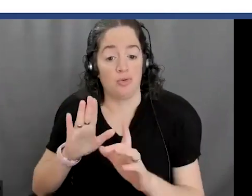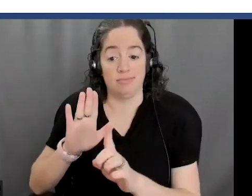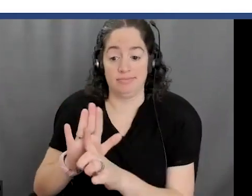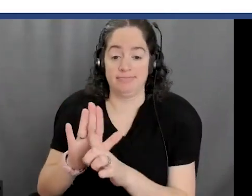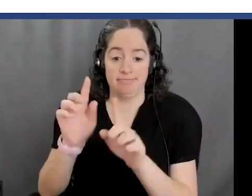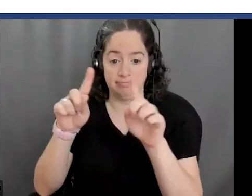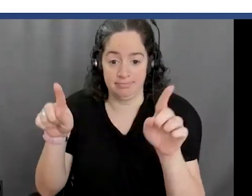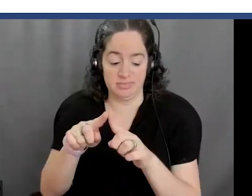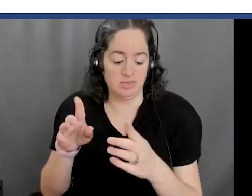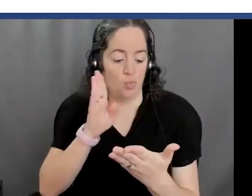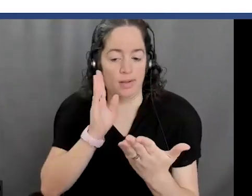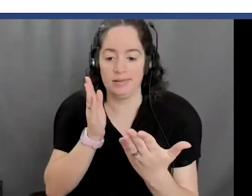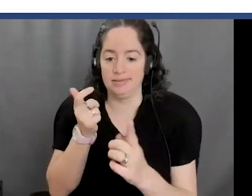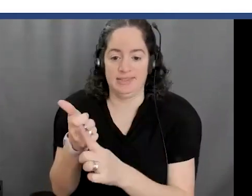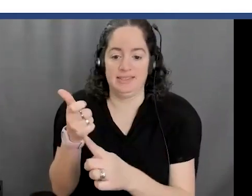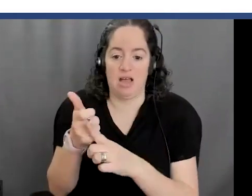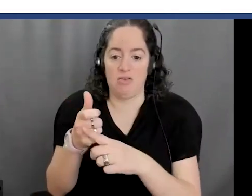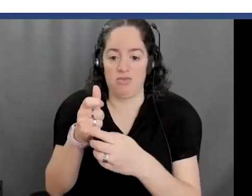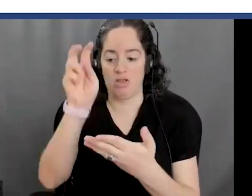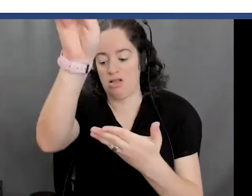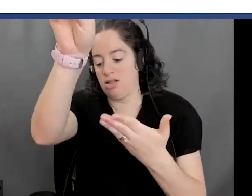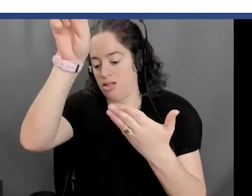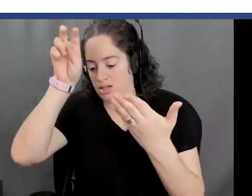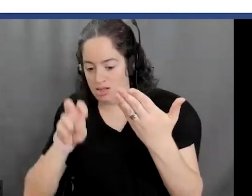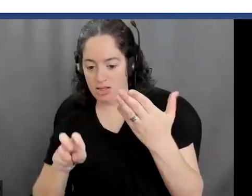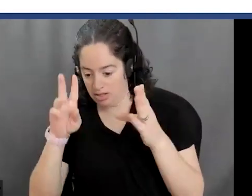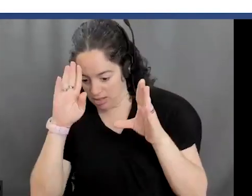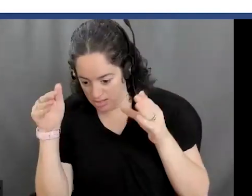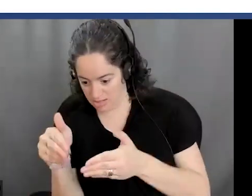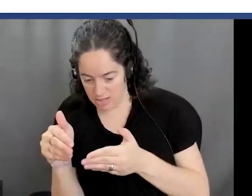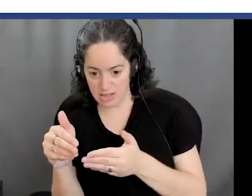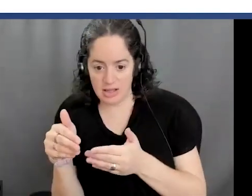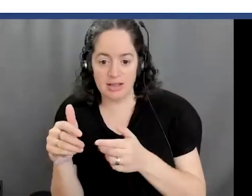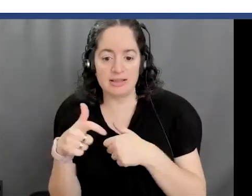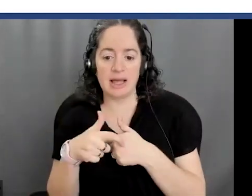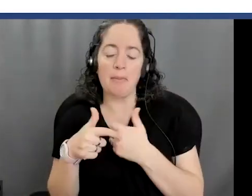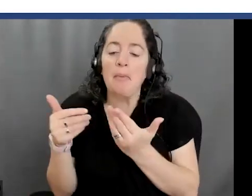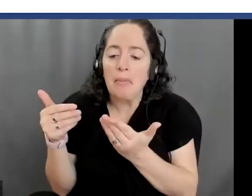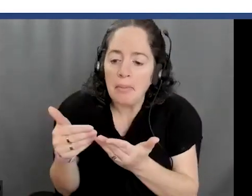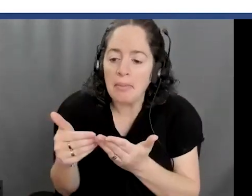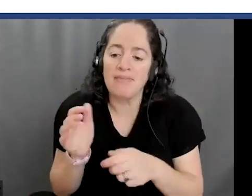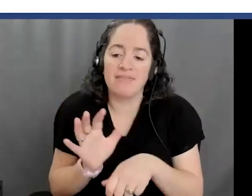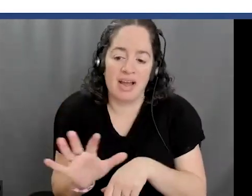It will focus in on the cell that is closest to 5:00 PM at CSU Transit Center.